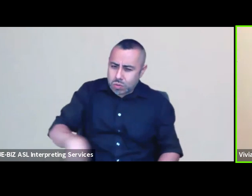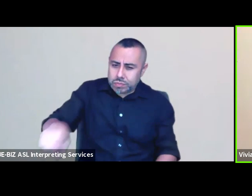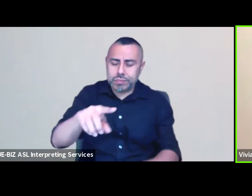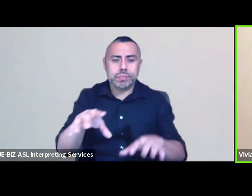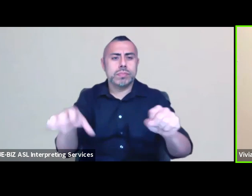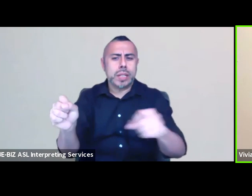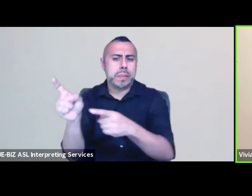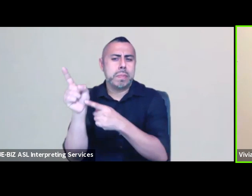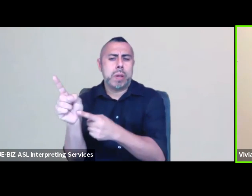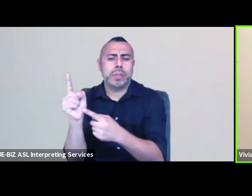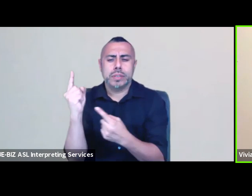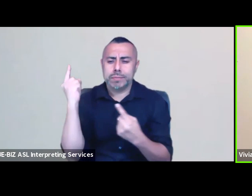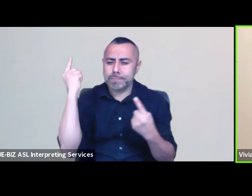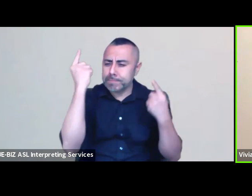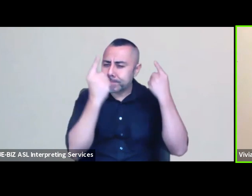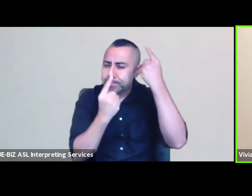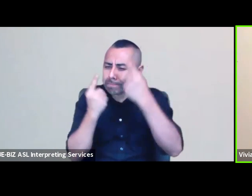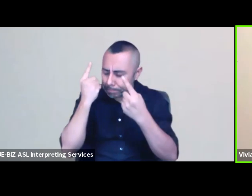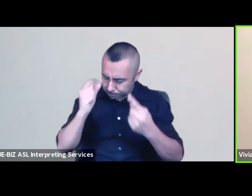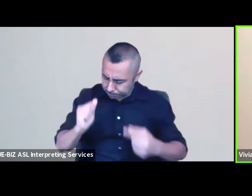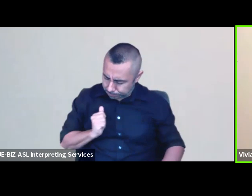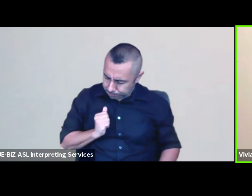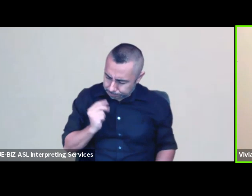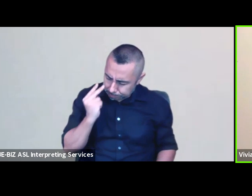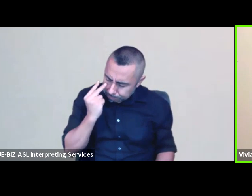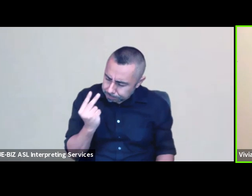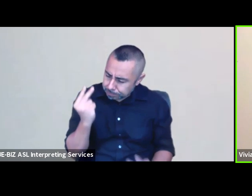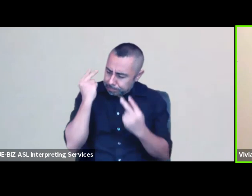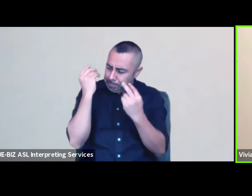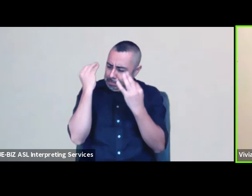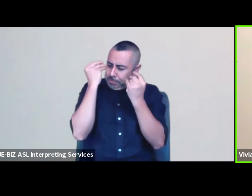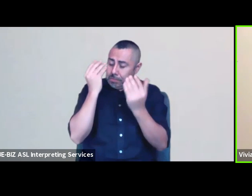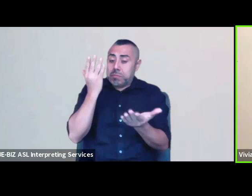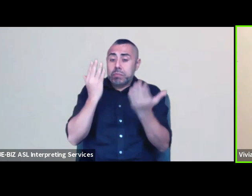perhaps set intentions for our time together these next few hours.